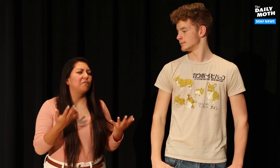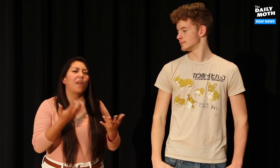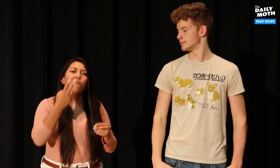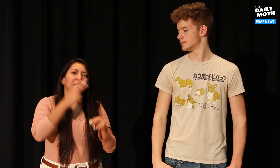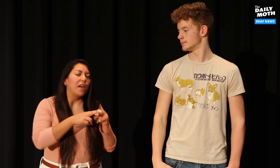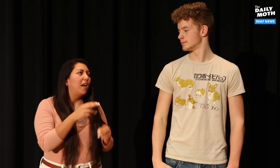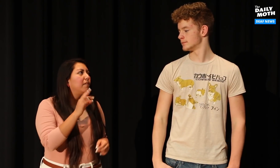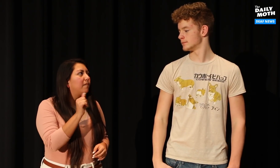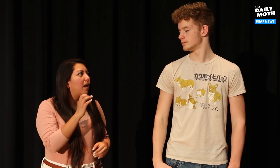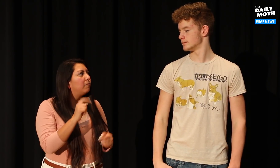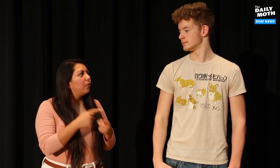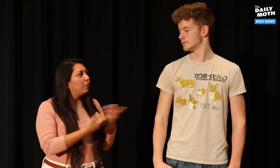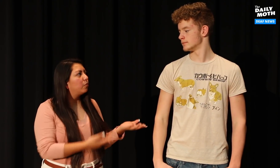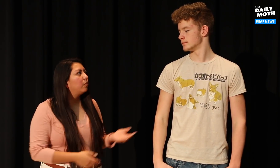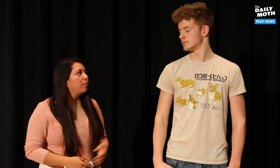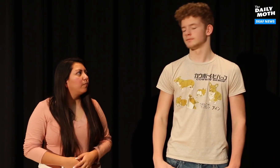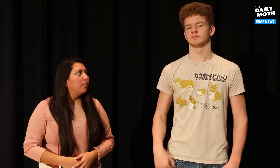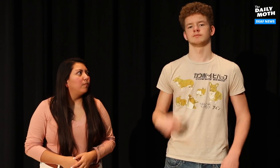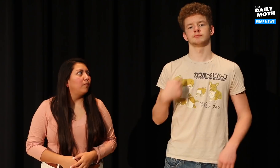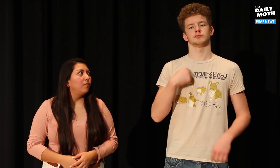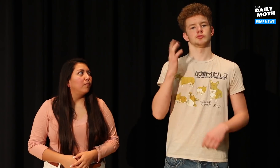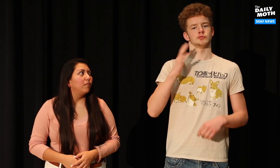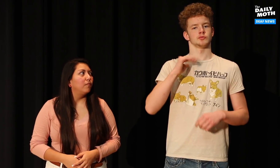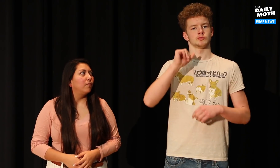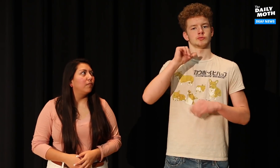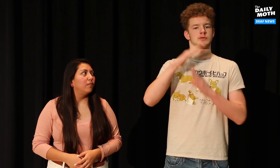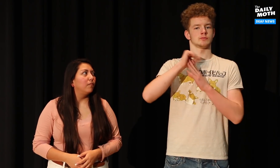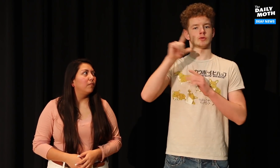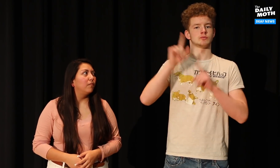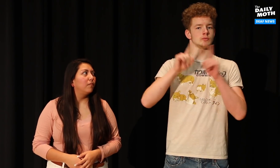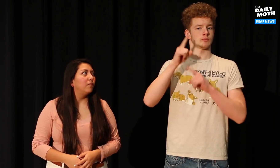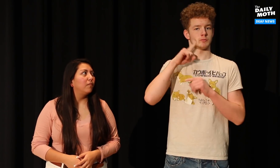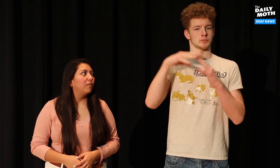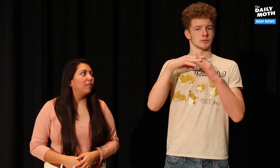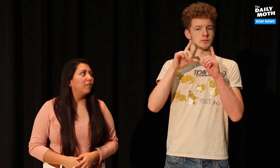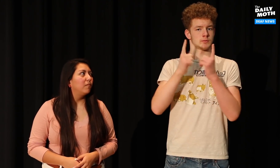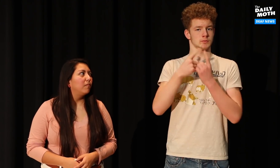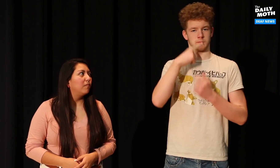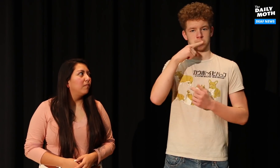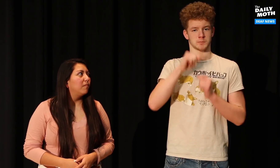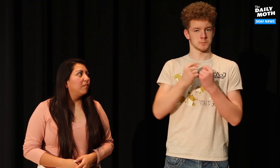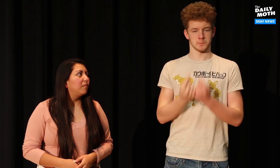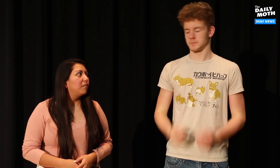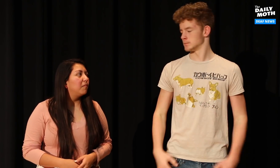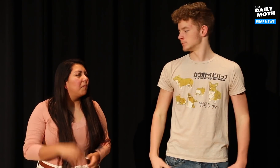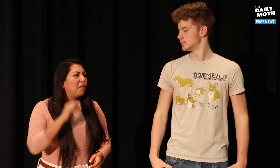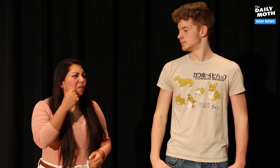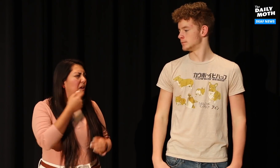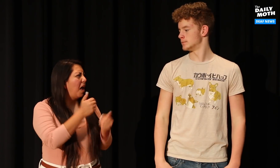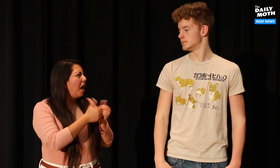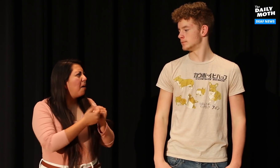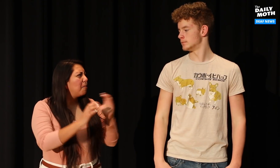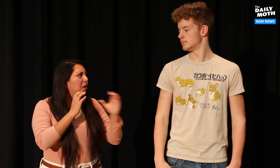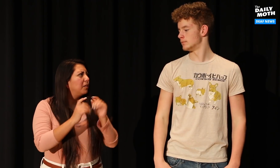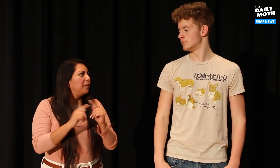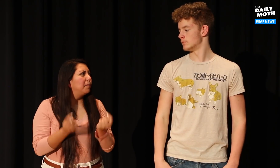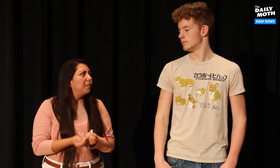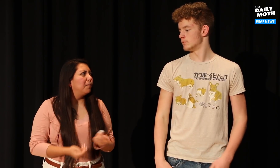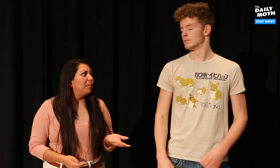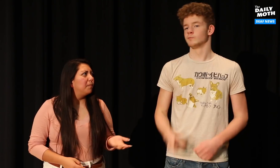What’s a fun fact about you? I used to be an all-star on a hearing football team. Cool, and how did you communicate with your team?